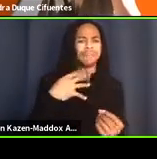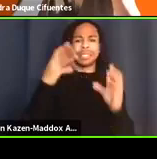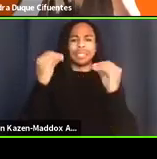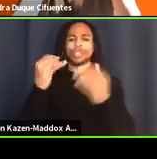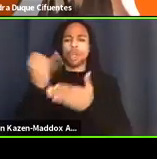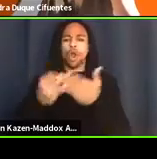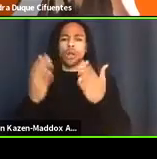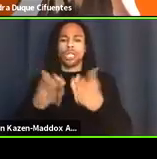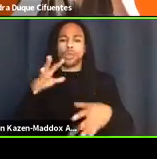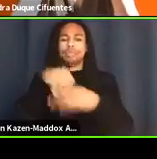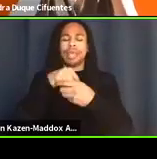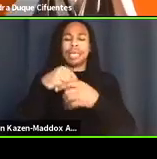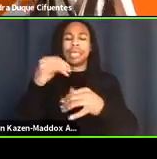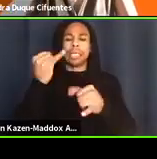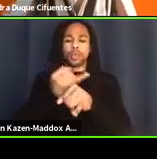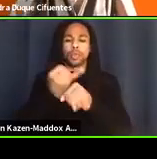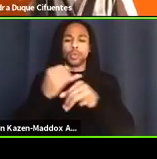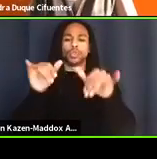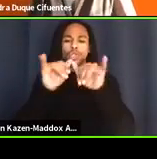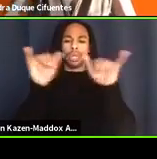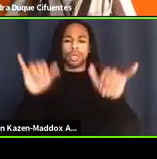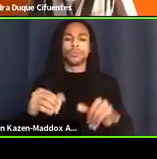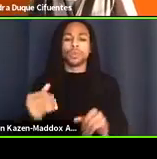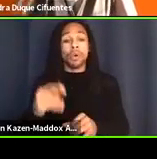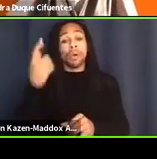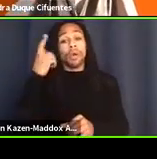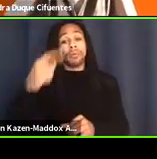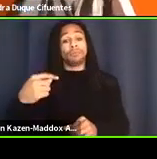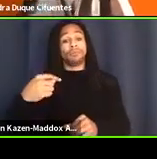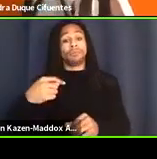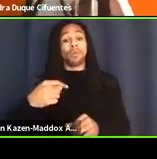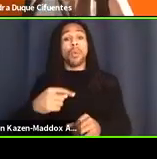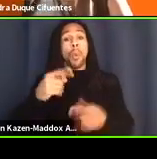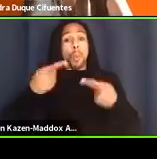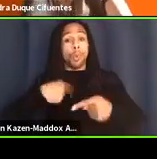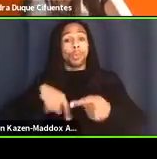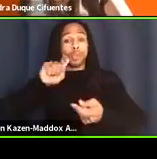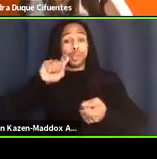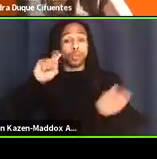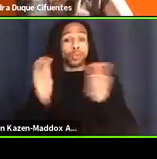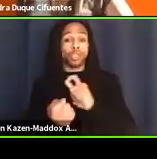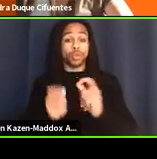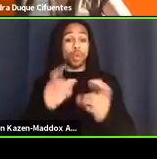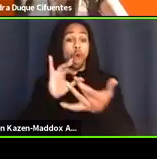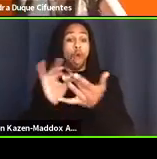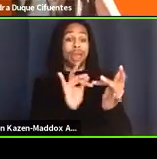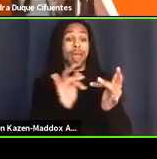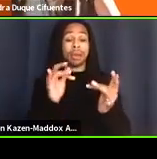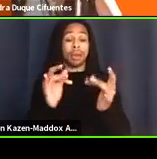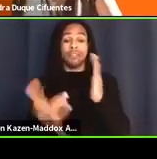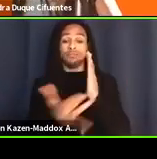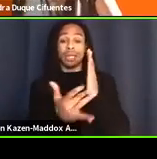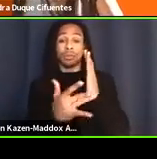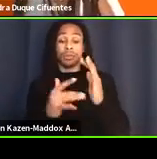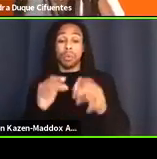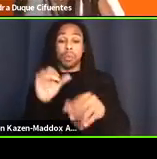severed and in this case, at an instance. How can I compete with free is something I